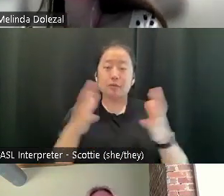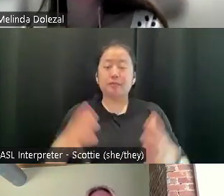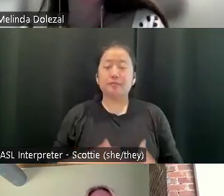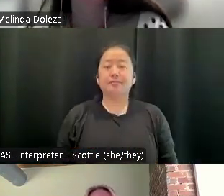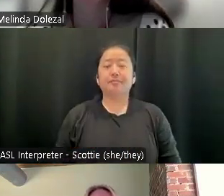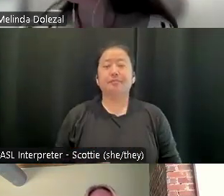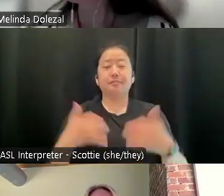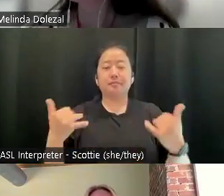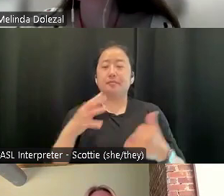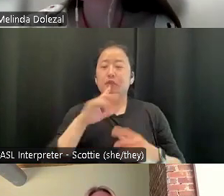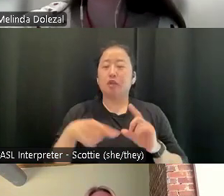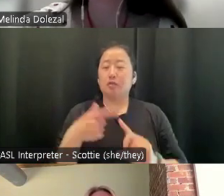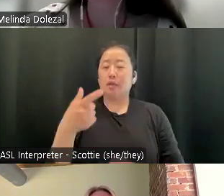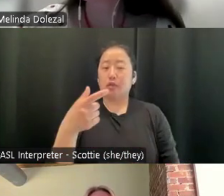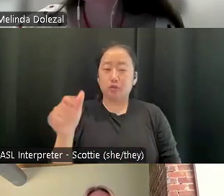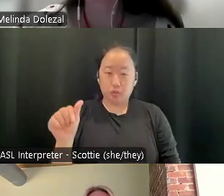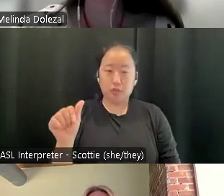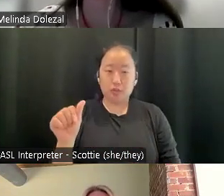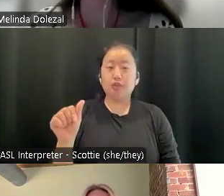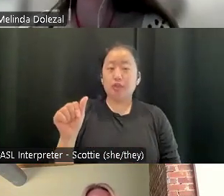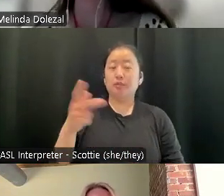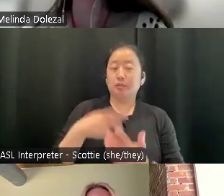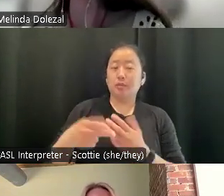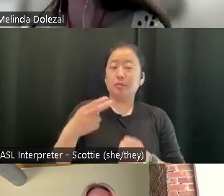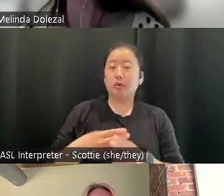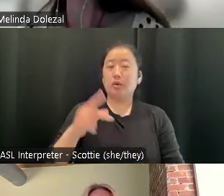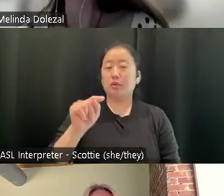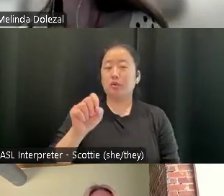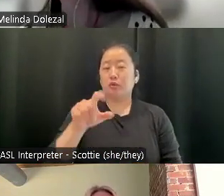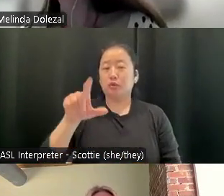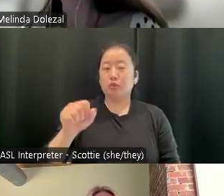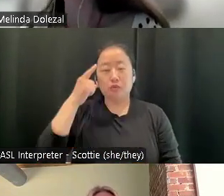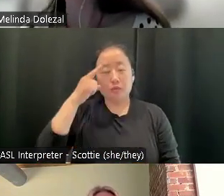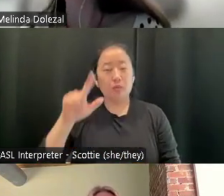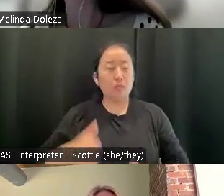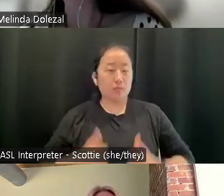about our program, Tools For Life that is in Q & A Georgia and we are housed within Georgia Tech.